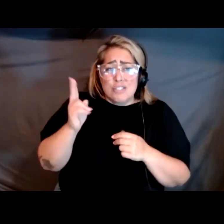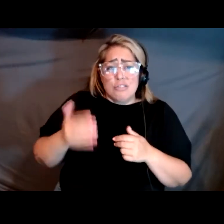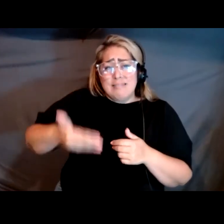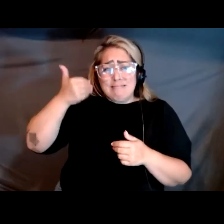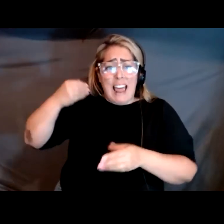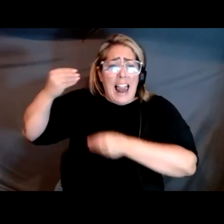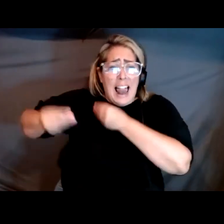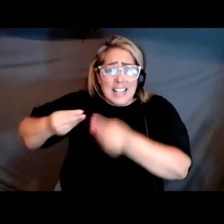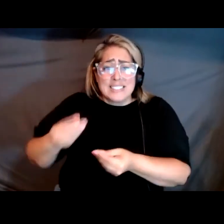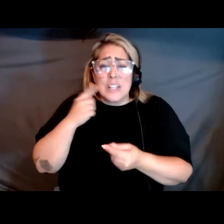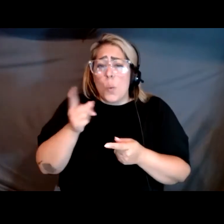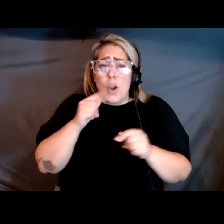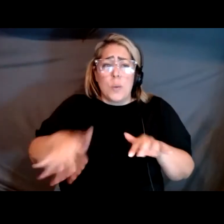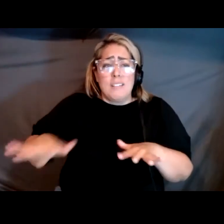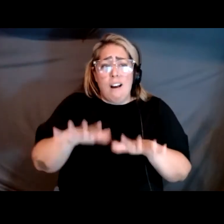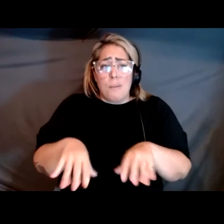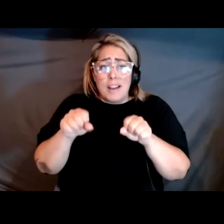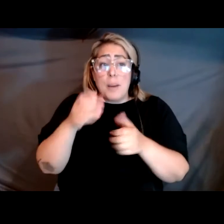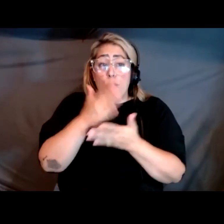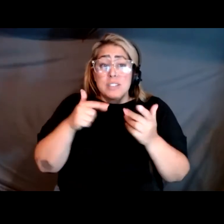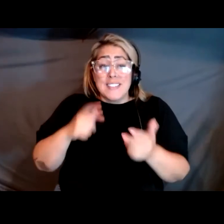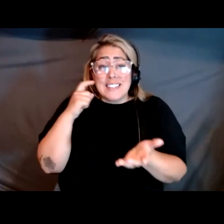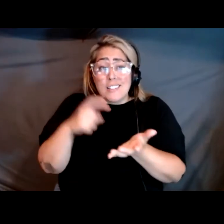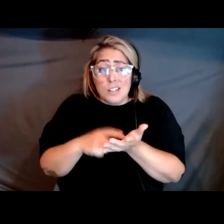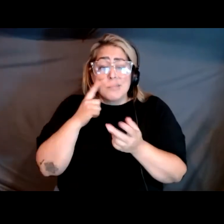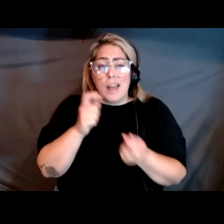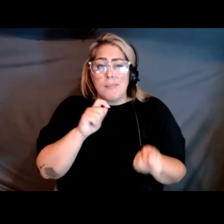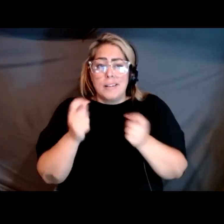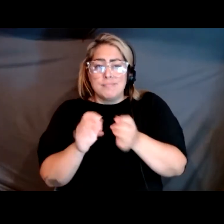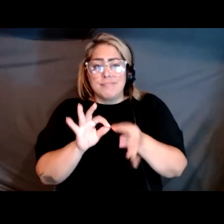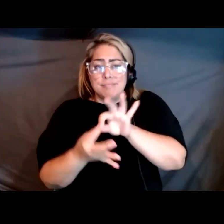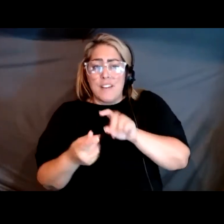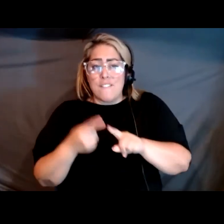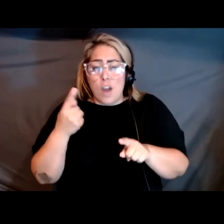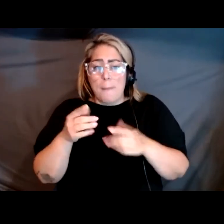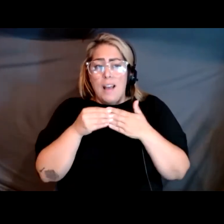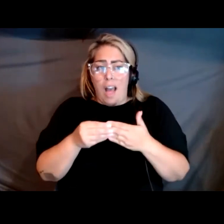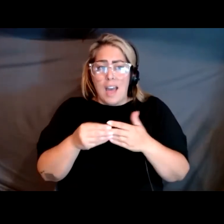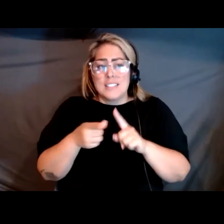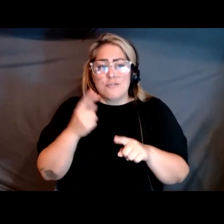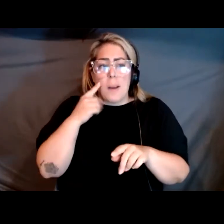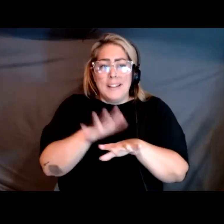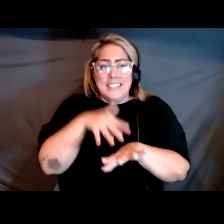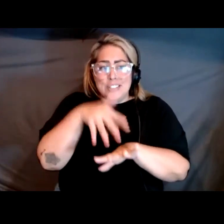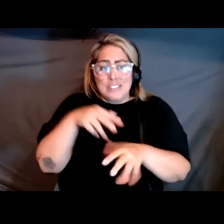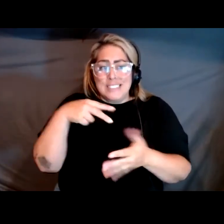Part of this acknowledgment has been adapted from the guidance of indigenous dance artist and activist Emily Johnston,